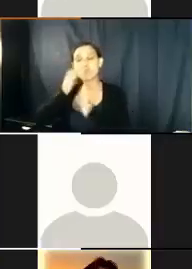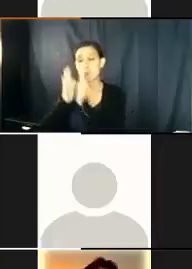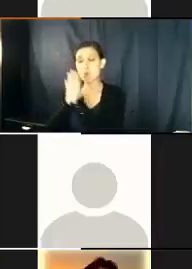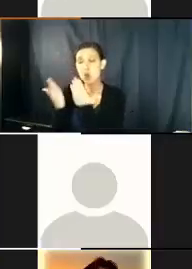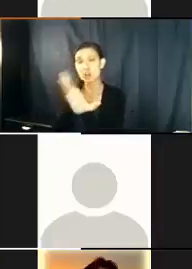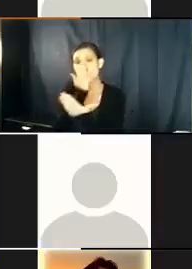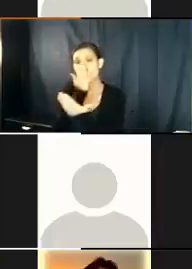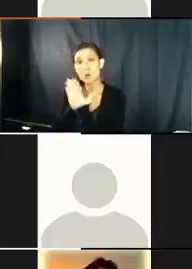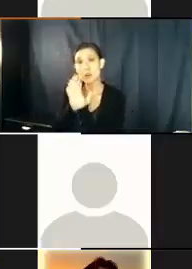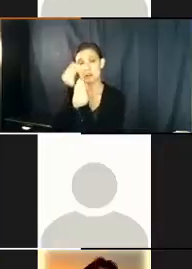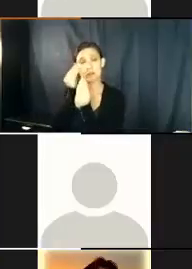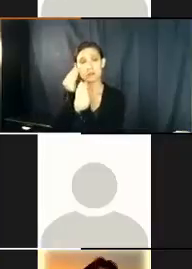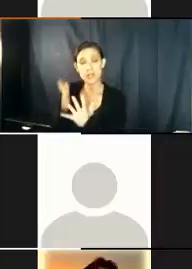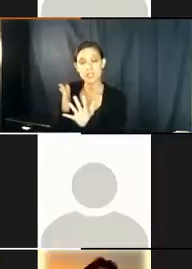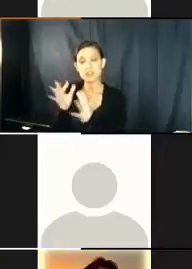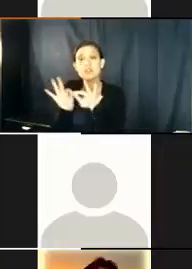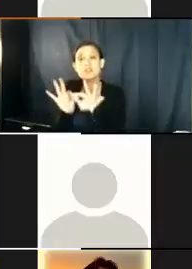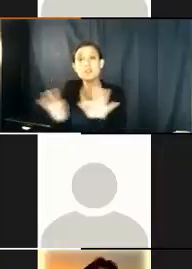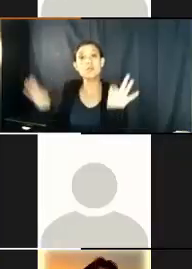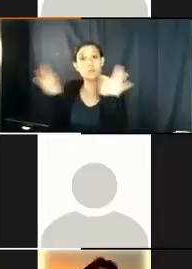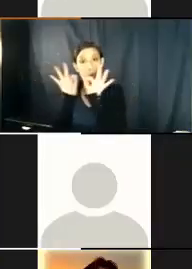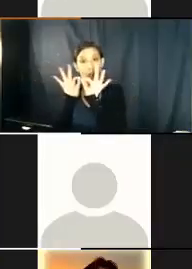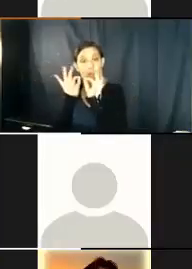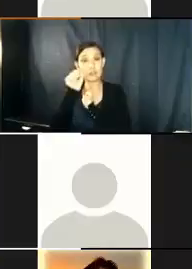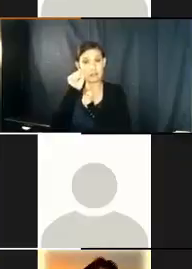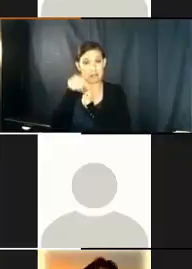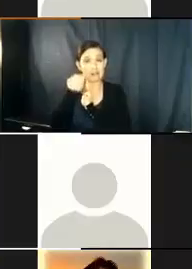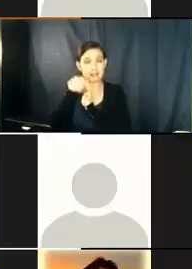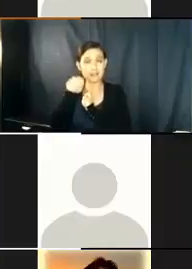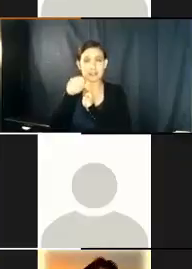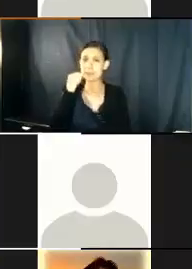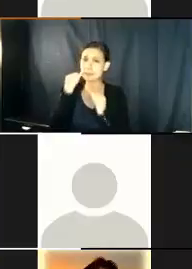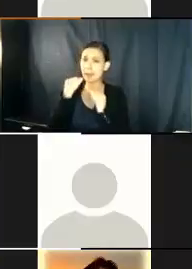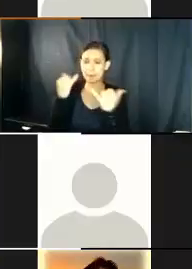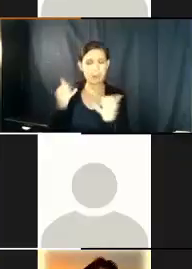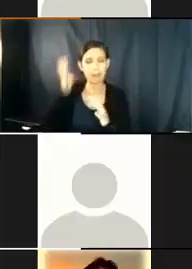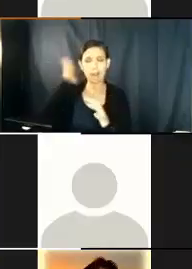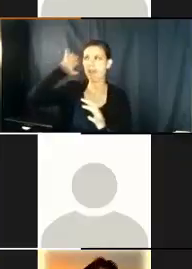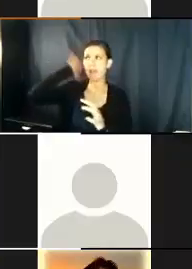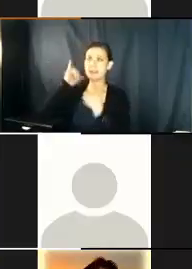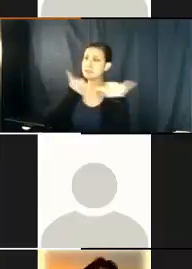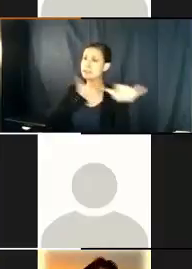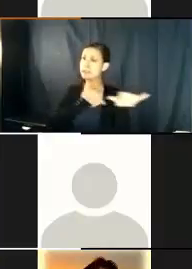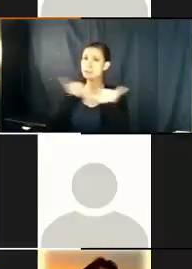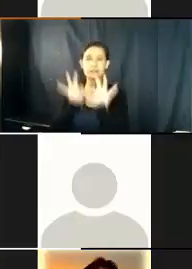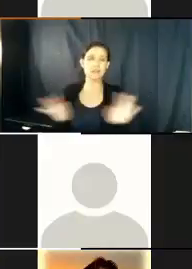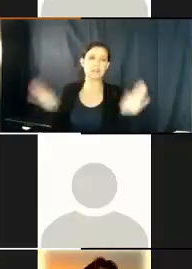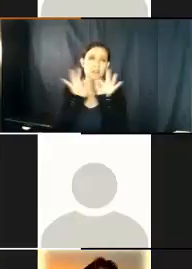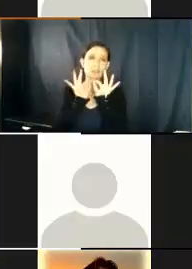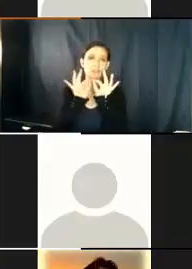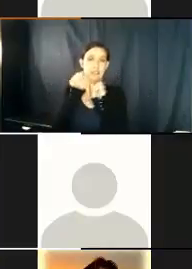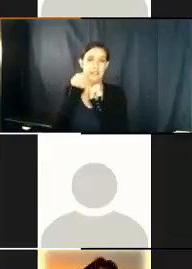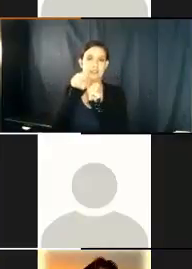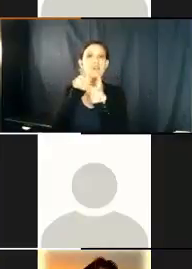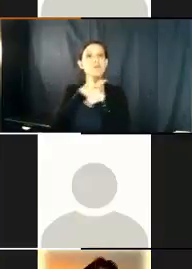is it is relevant today as it was a thousand years ago but now we have Google.